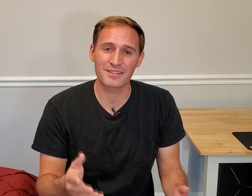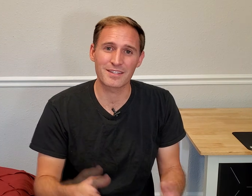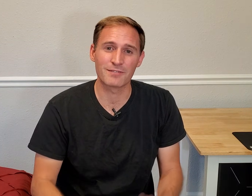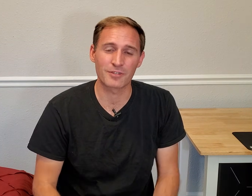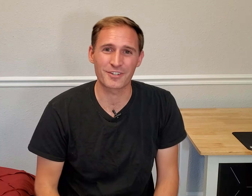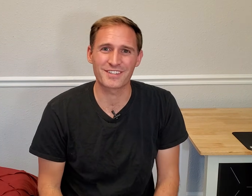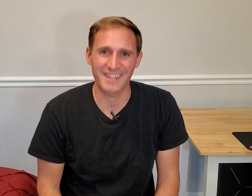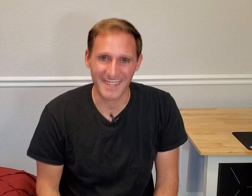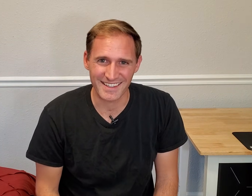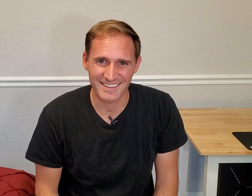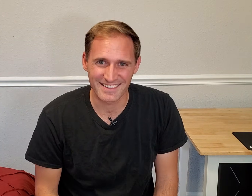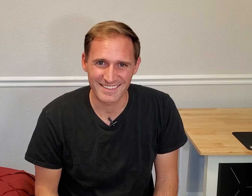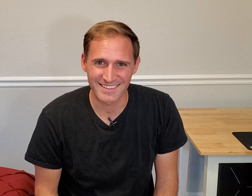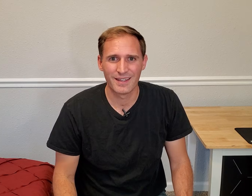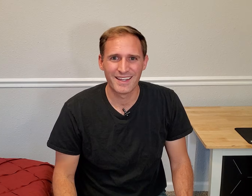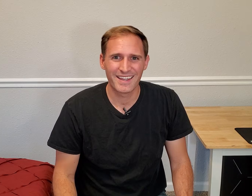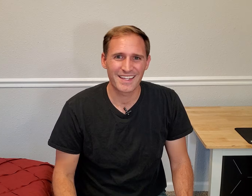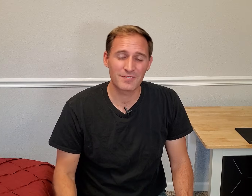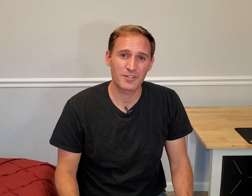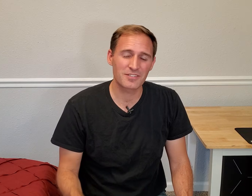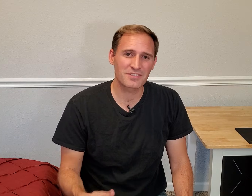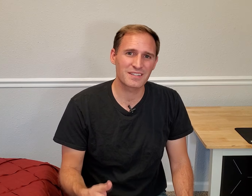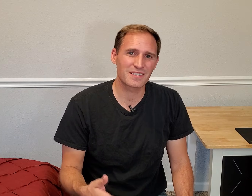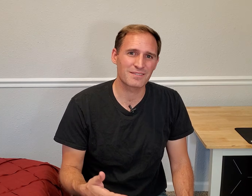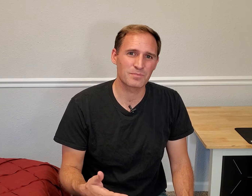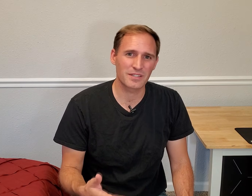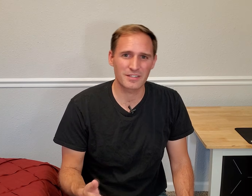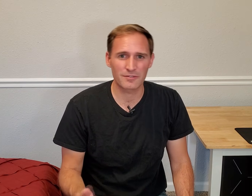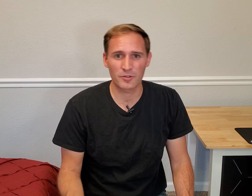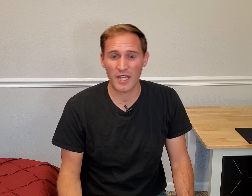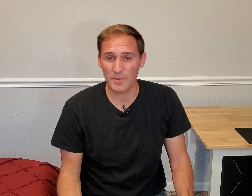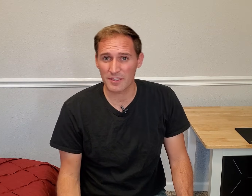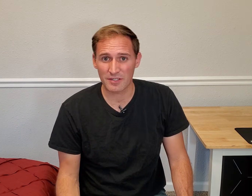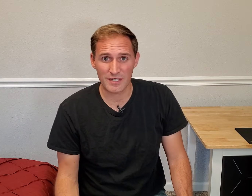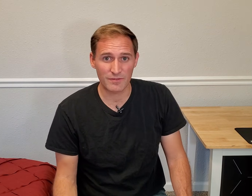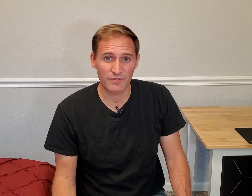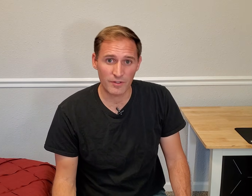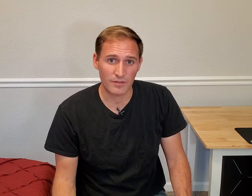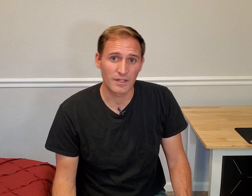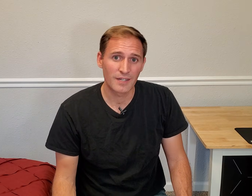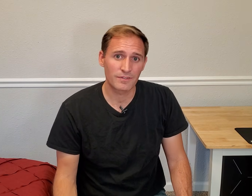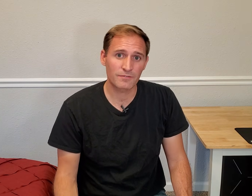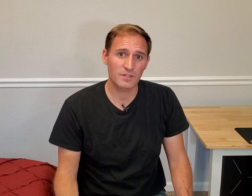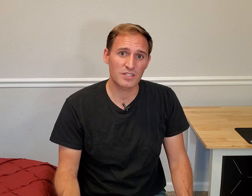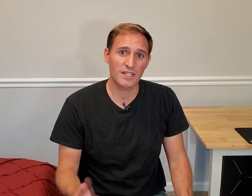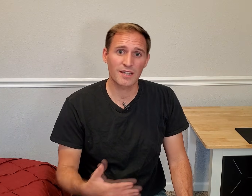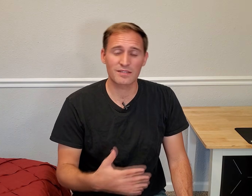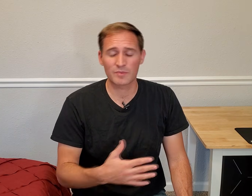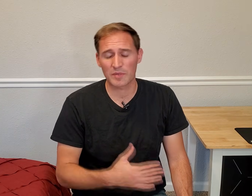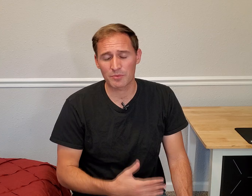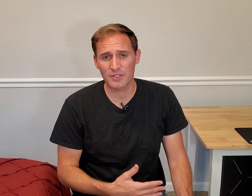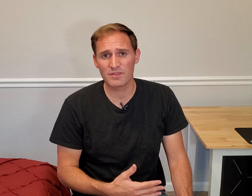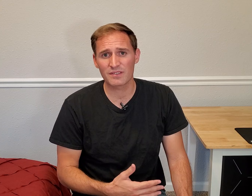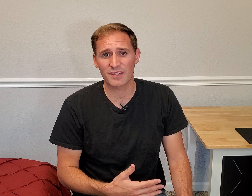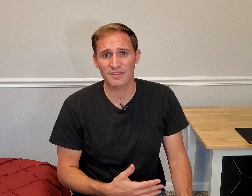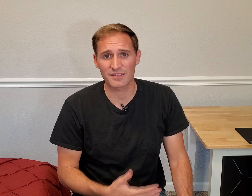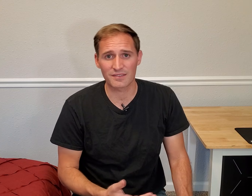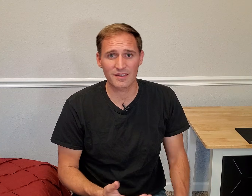that you've learned today. And if you're interested in building your vocabulary even further feel free to check out some of my previous lessons